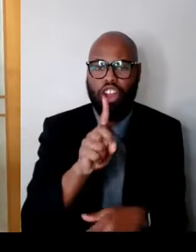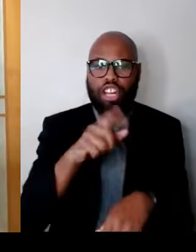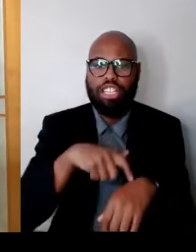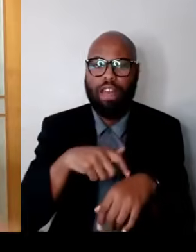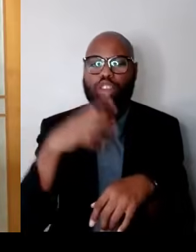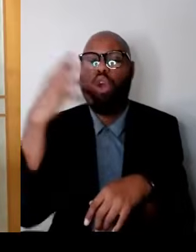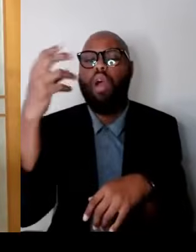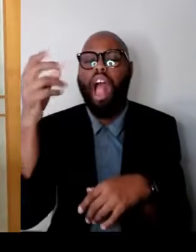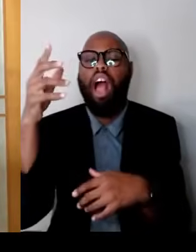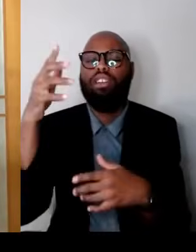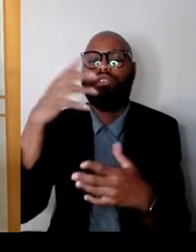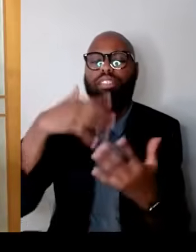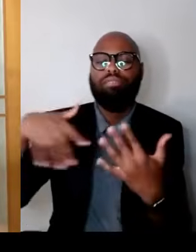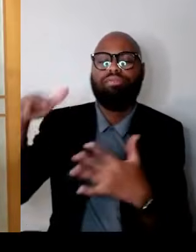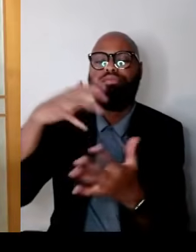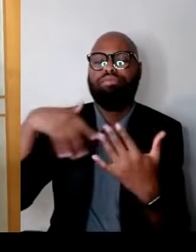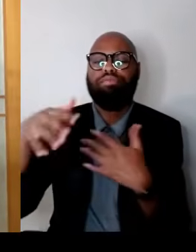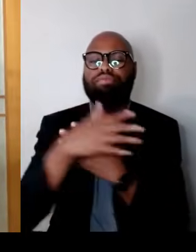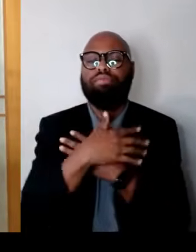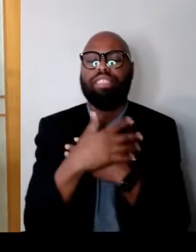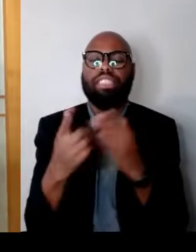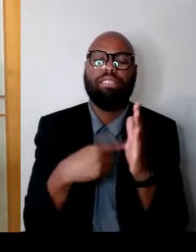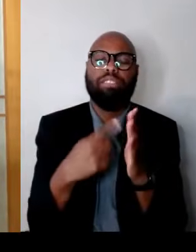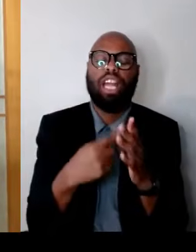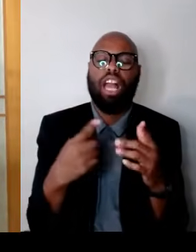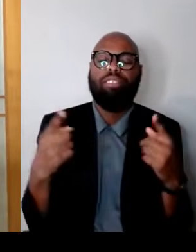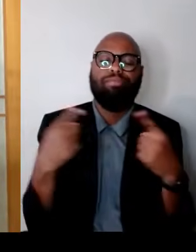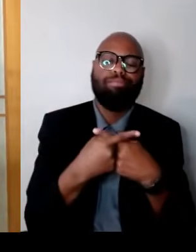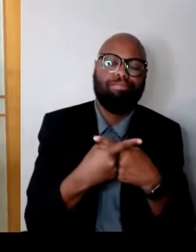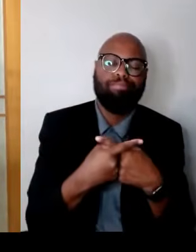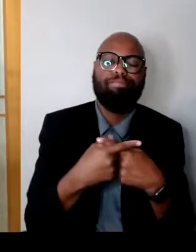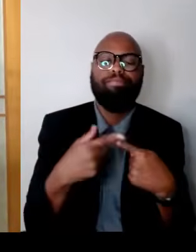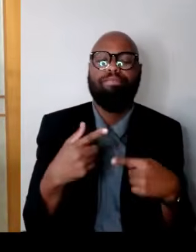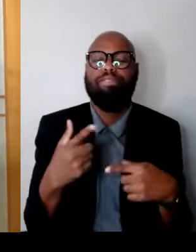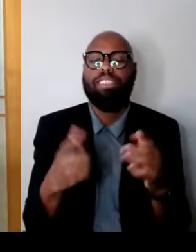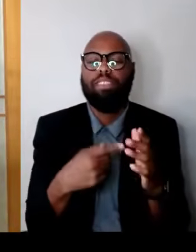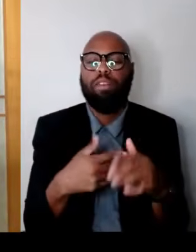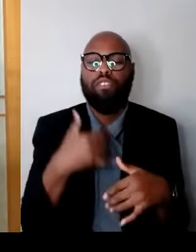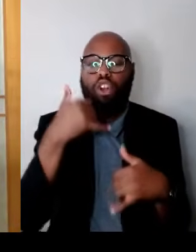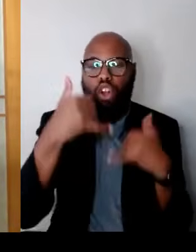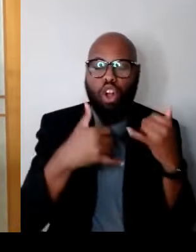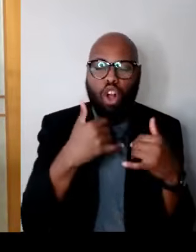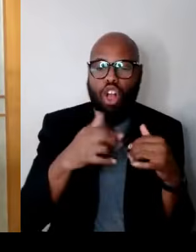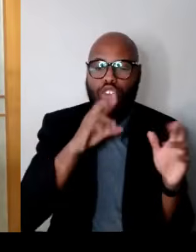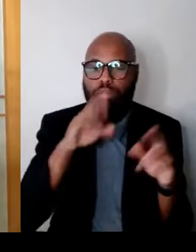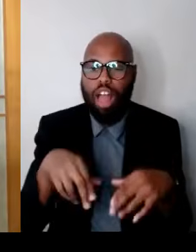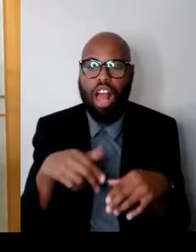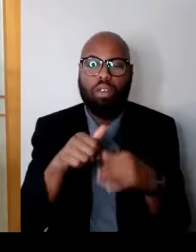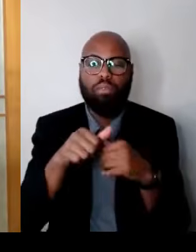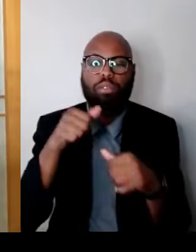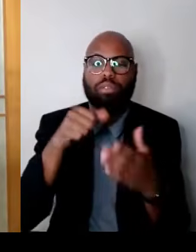And sometimes we do a call and response. We send letters. Now, just finally,